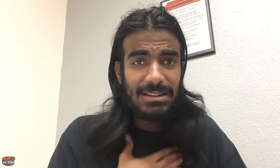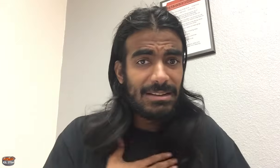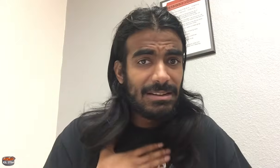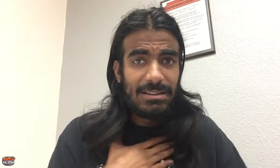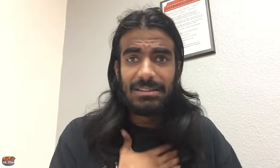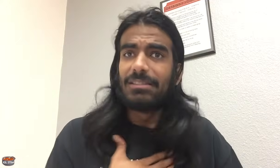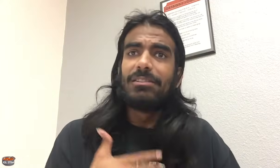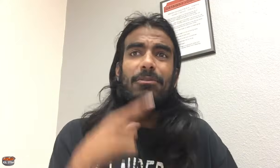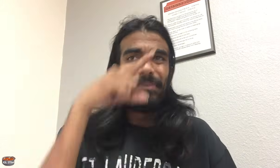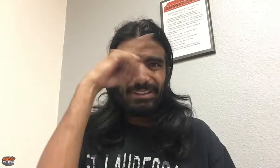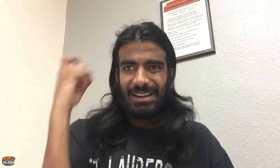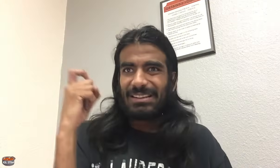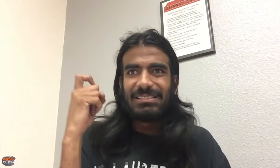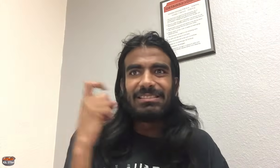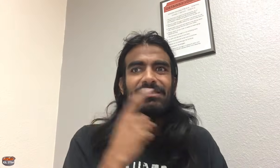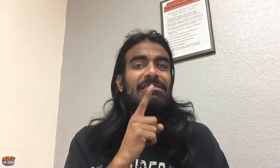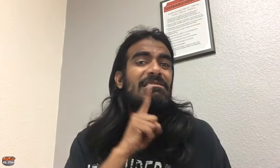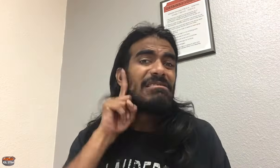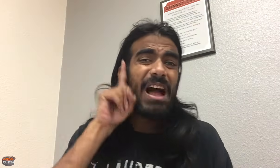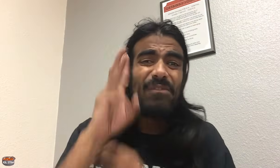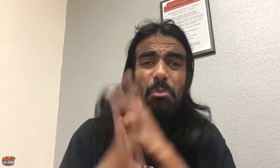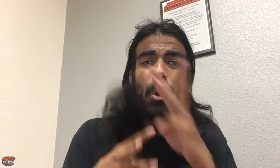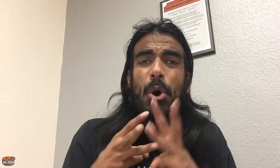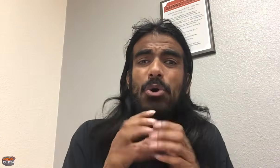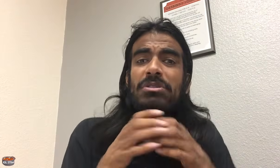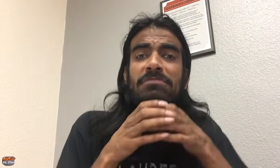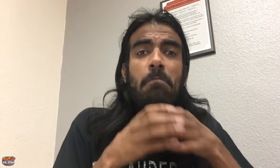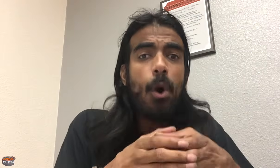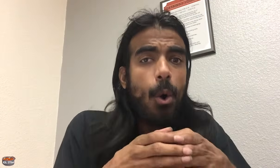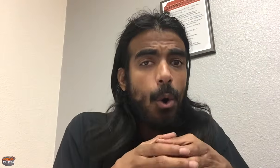Because in the Deaf